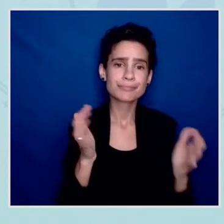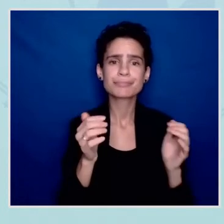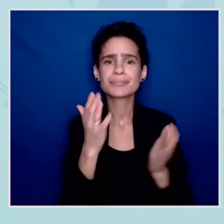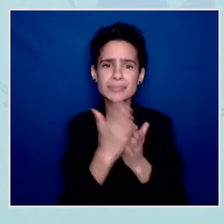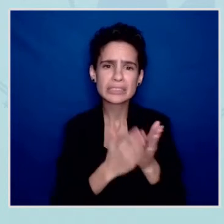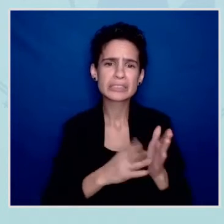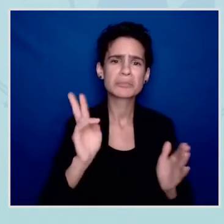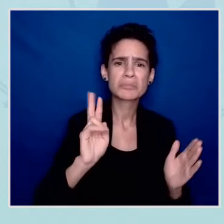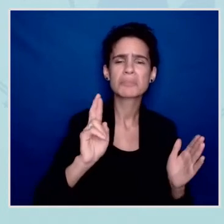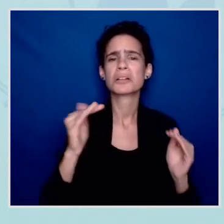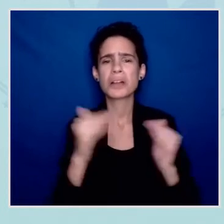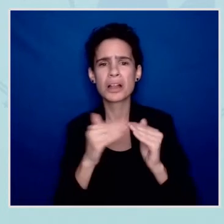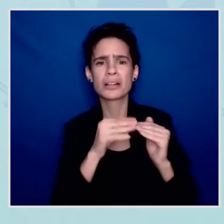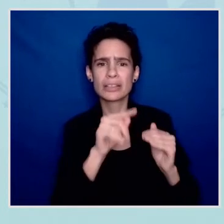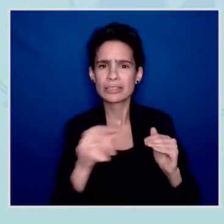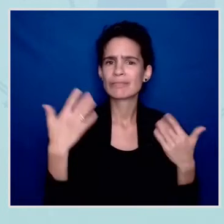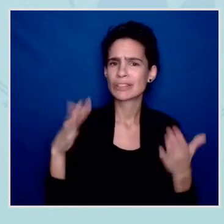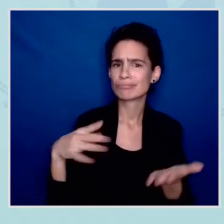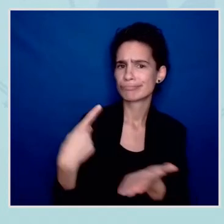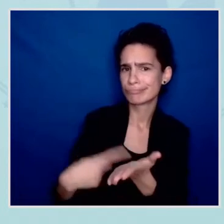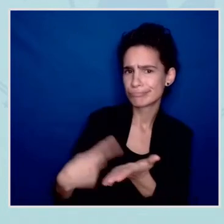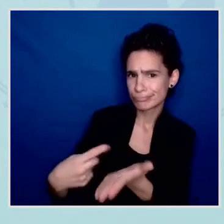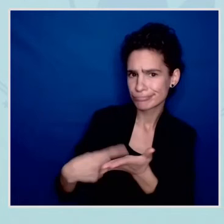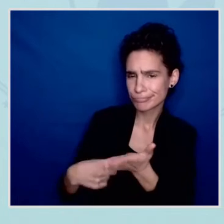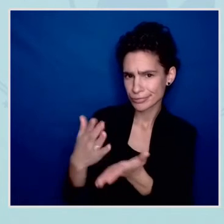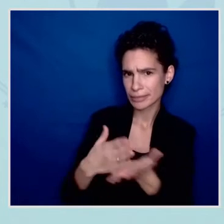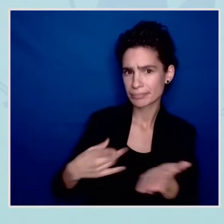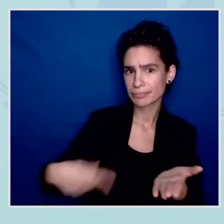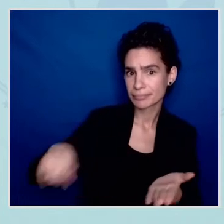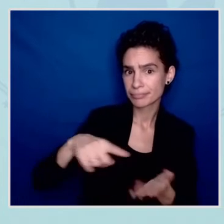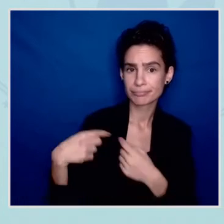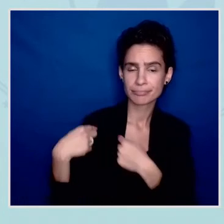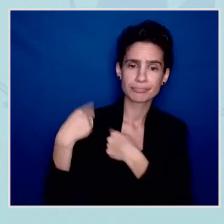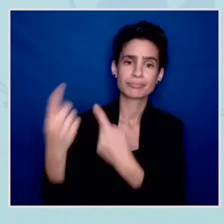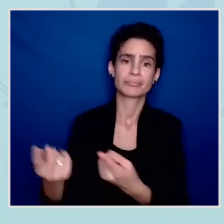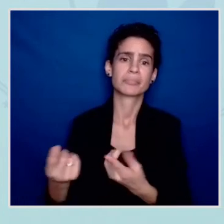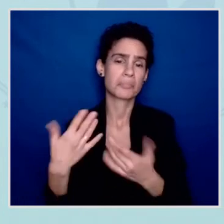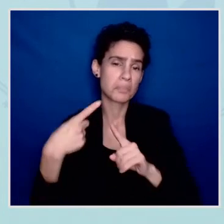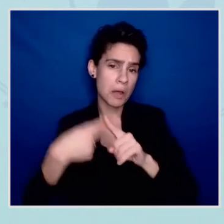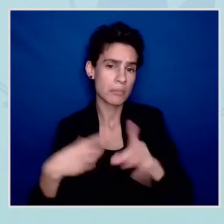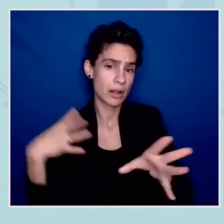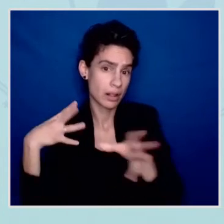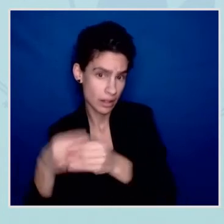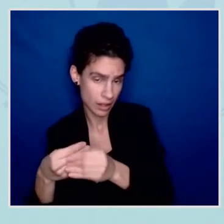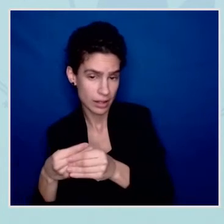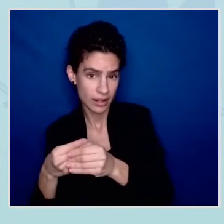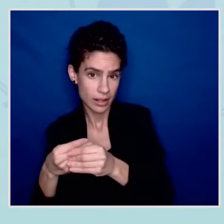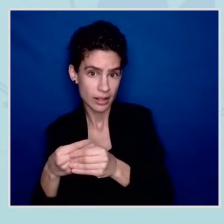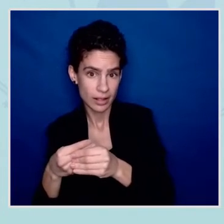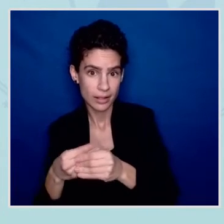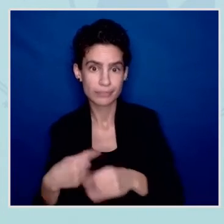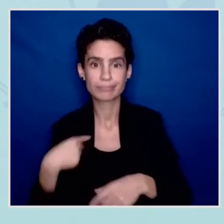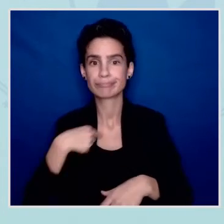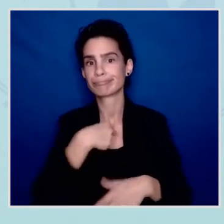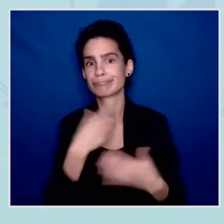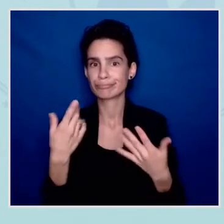ON. I JUST THINK THAT, IF YOU LOOK AT IT, SPEAKING TO SOME OF MY